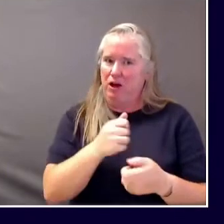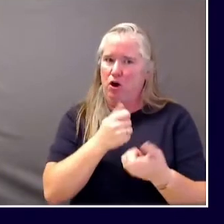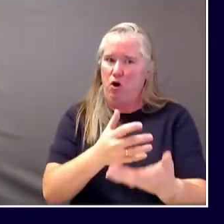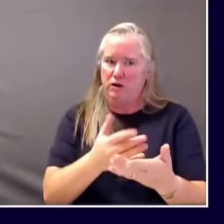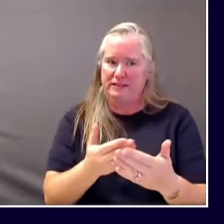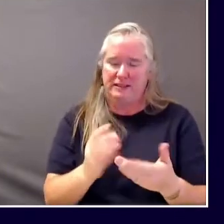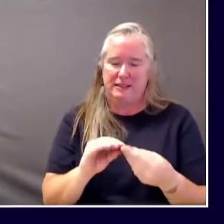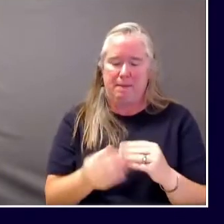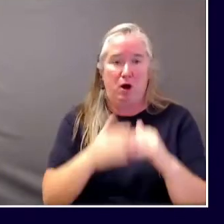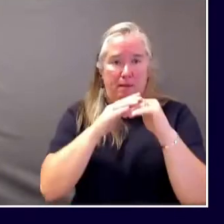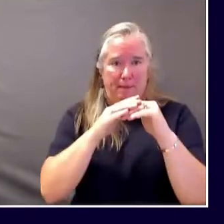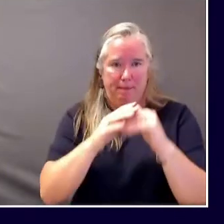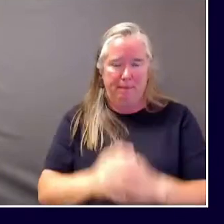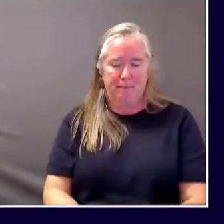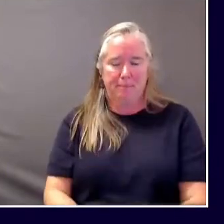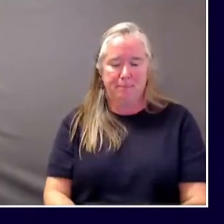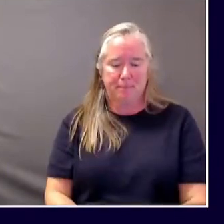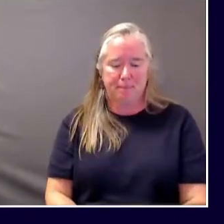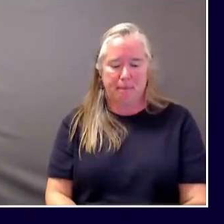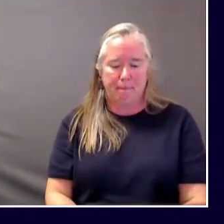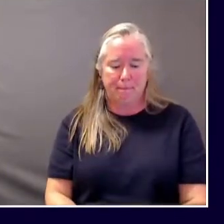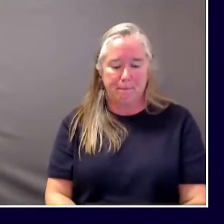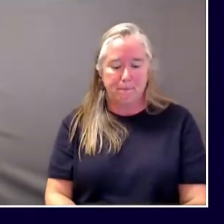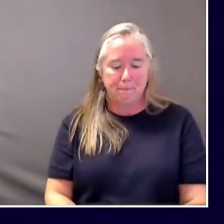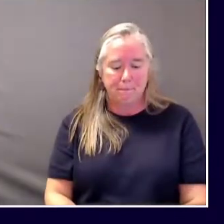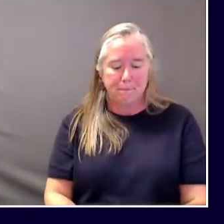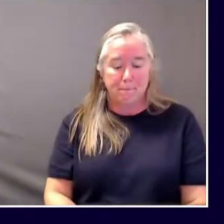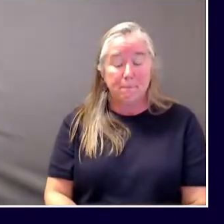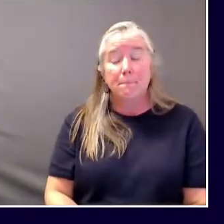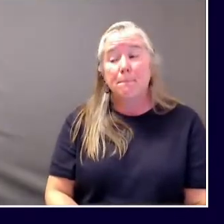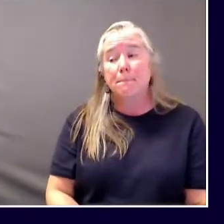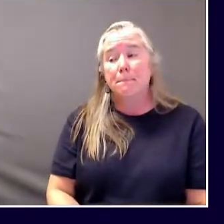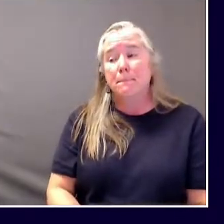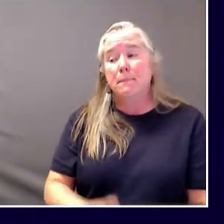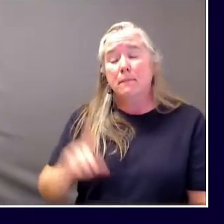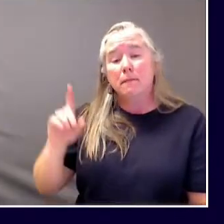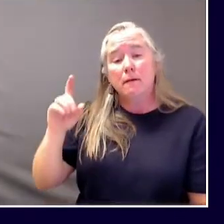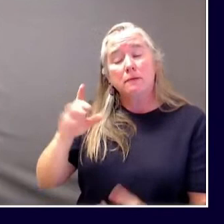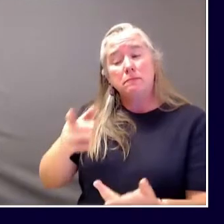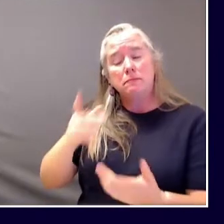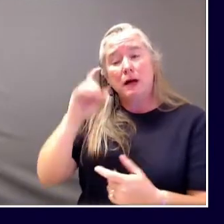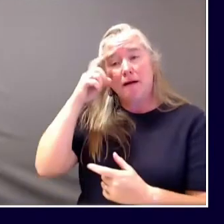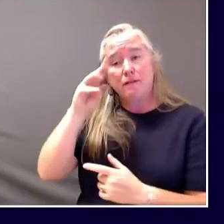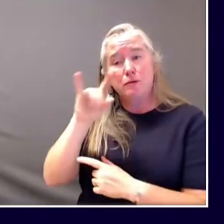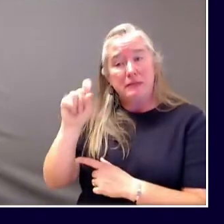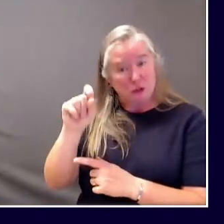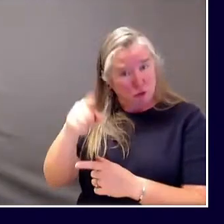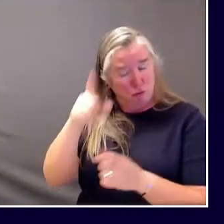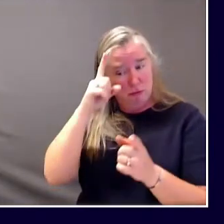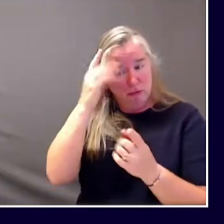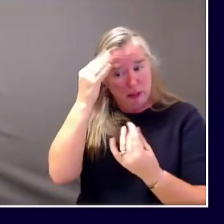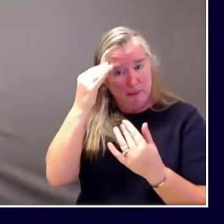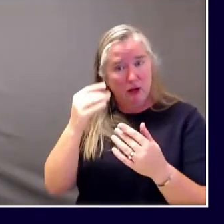Hey thanks and governor mills how seriously are you considering changing any of that